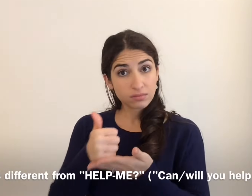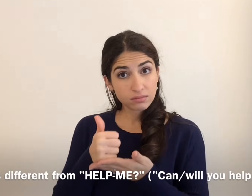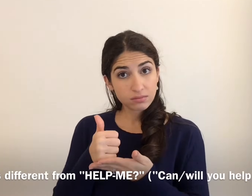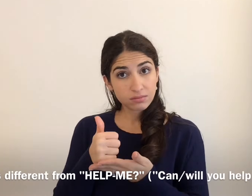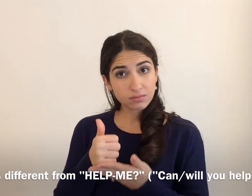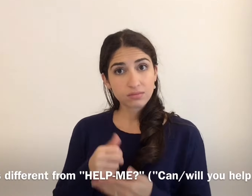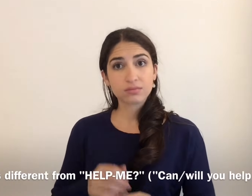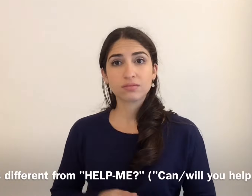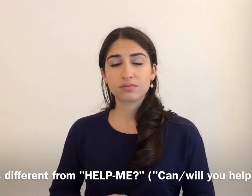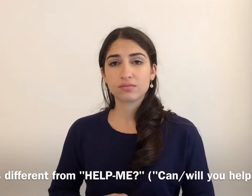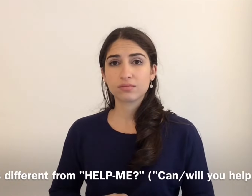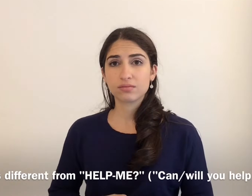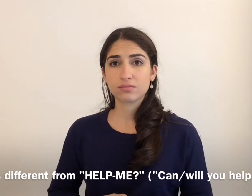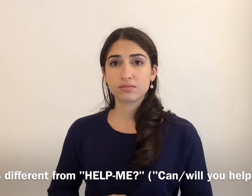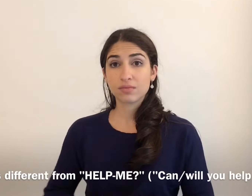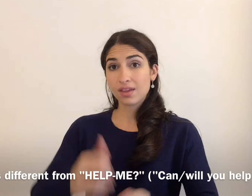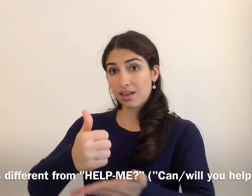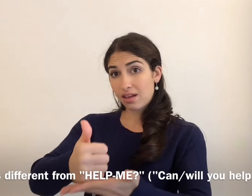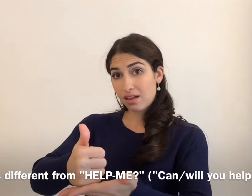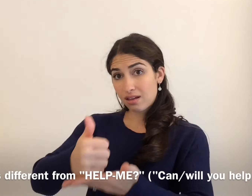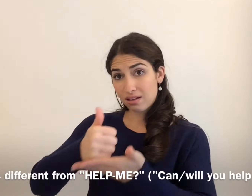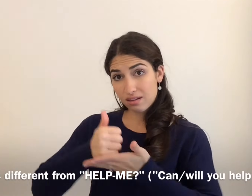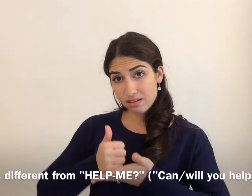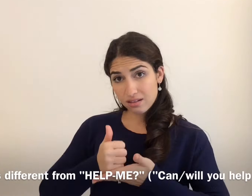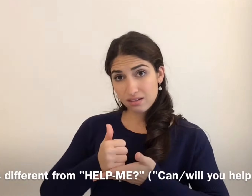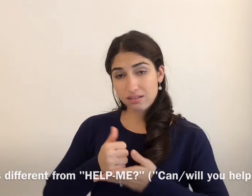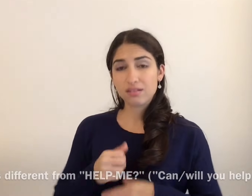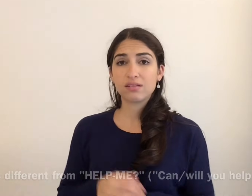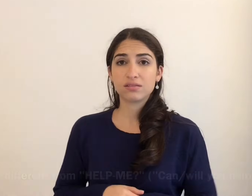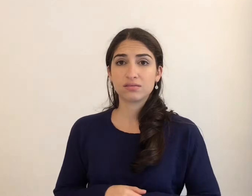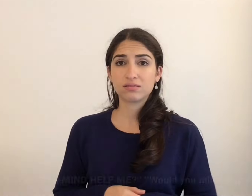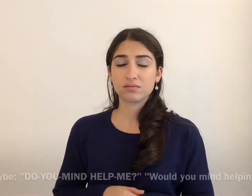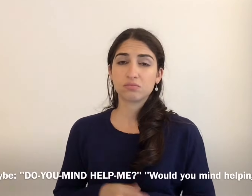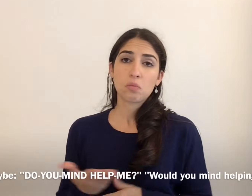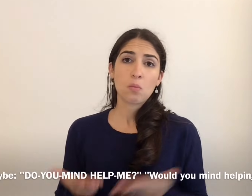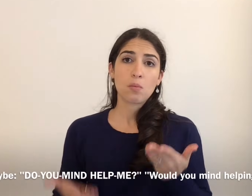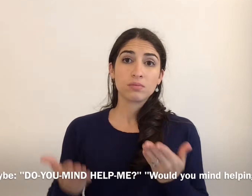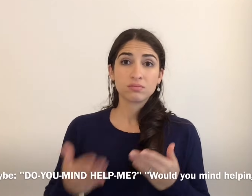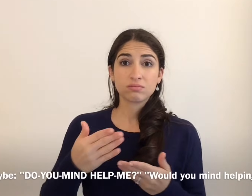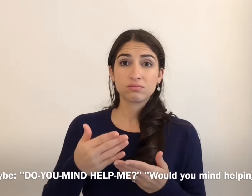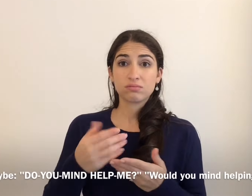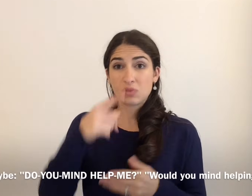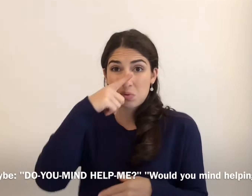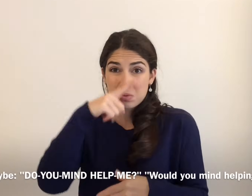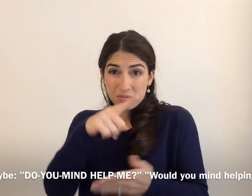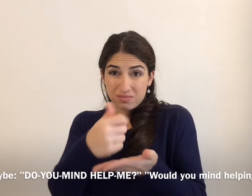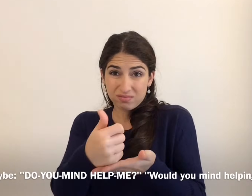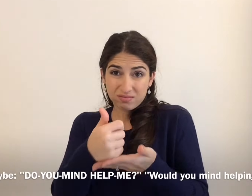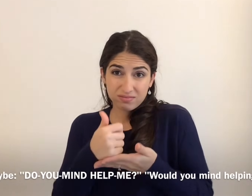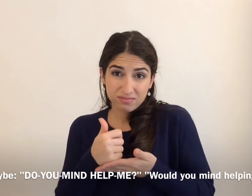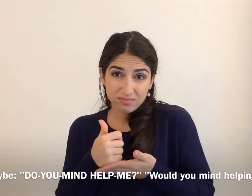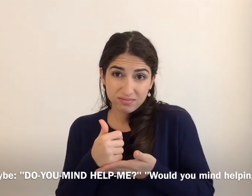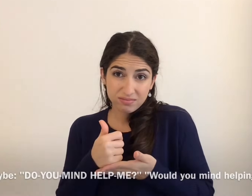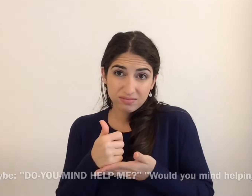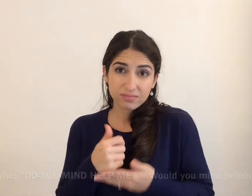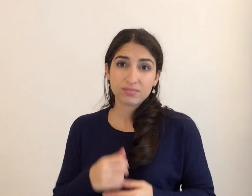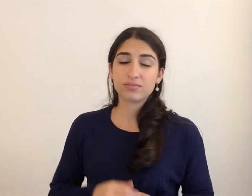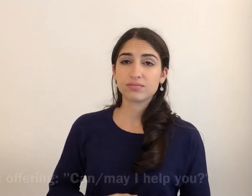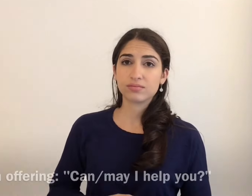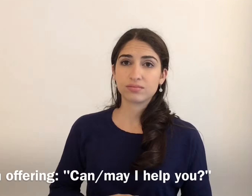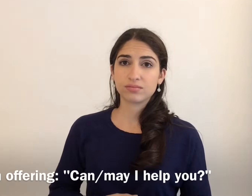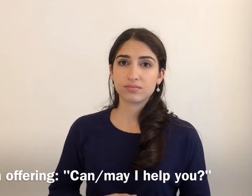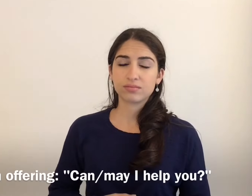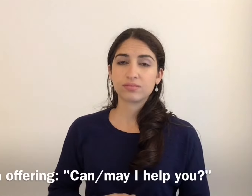difference between that and HELP-me? "Will you help me?" or maybe "Do you mind helping me?"